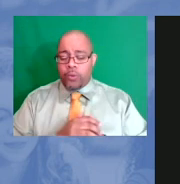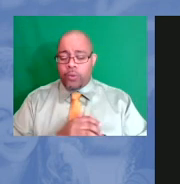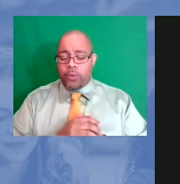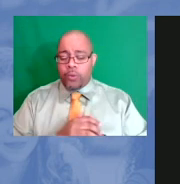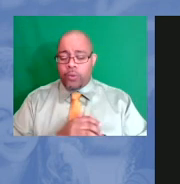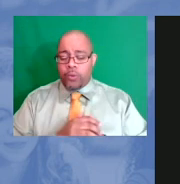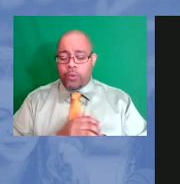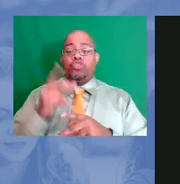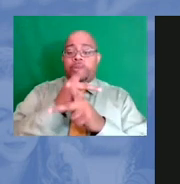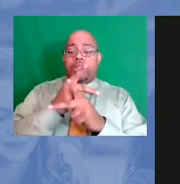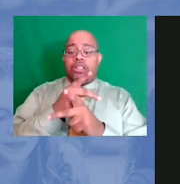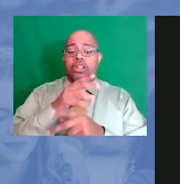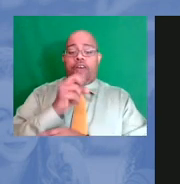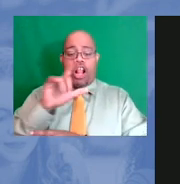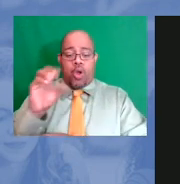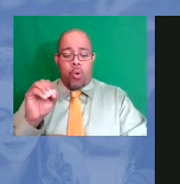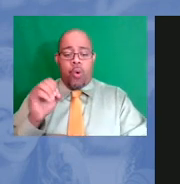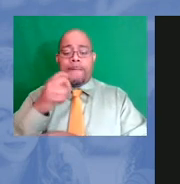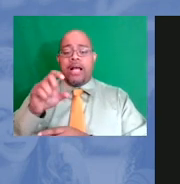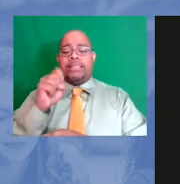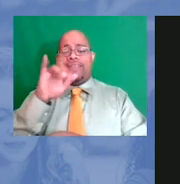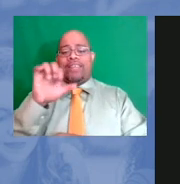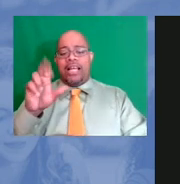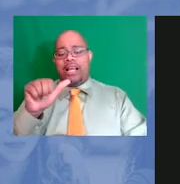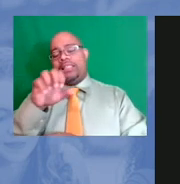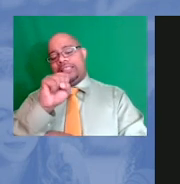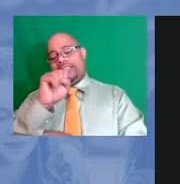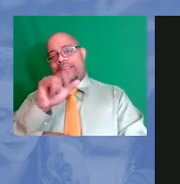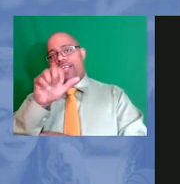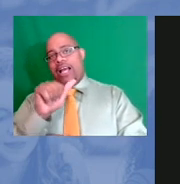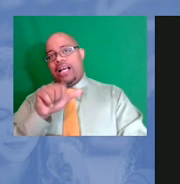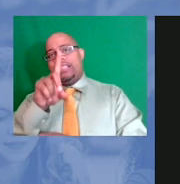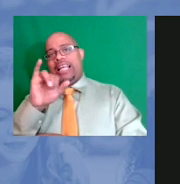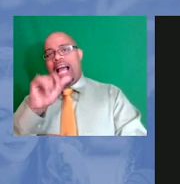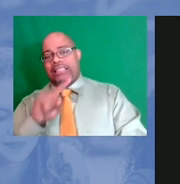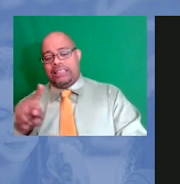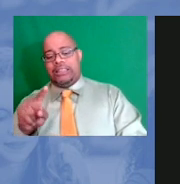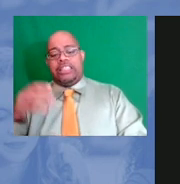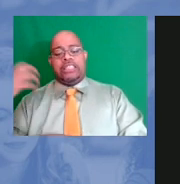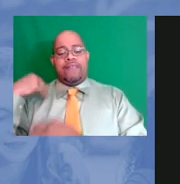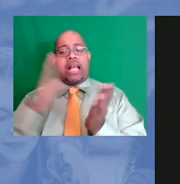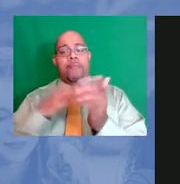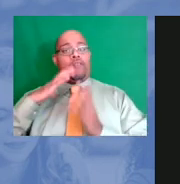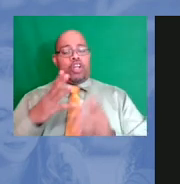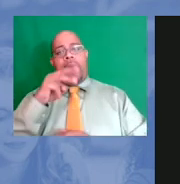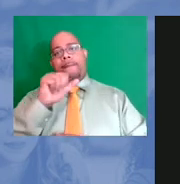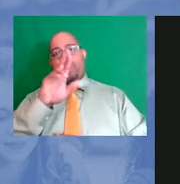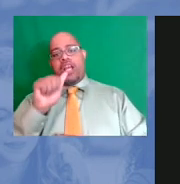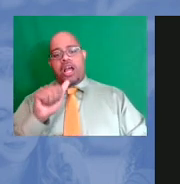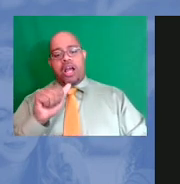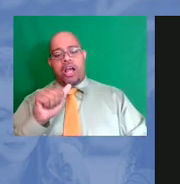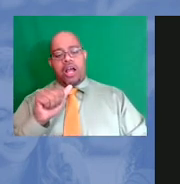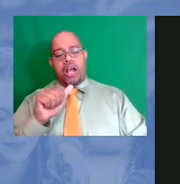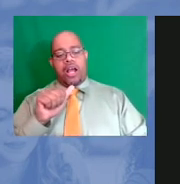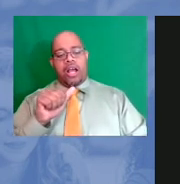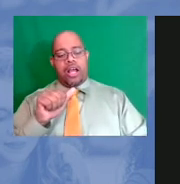ALSO MS. SYLVIA DIAZ, CHIEF ACADEMIC OFFICER AND MARIE IZQUIERDO, CHIEF STRATEGY OFFICER.